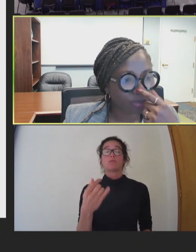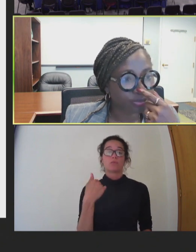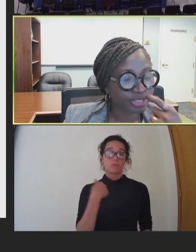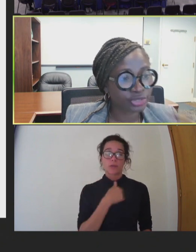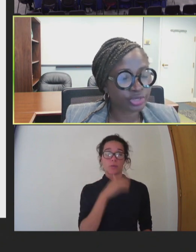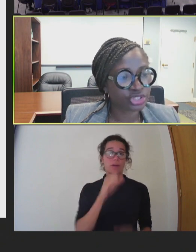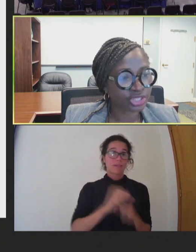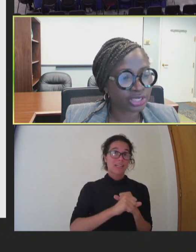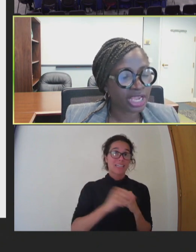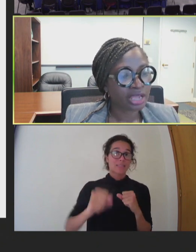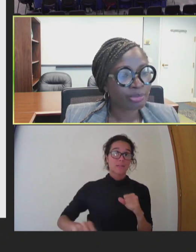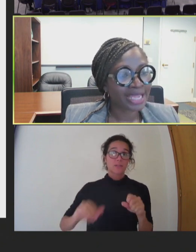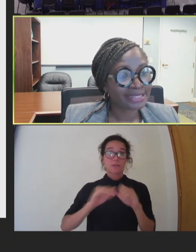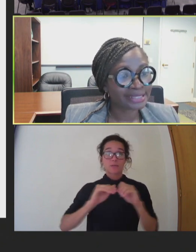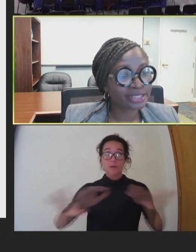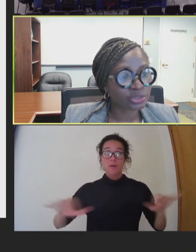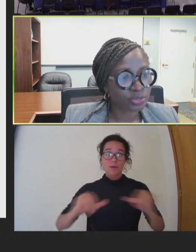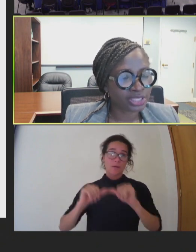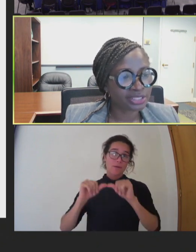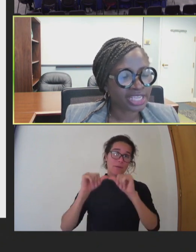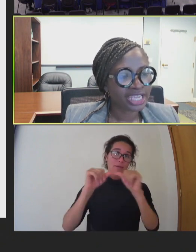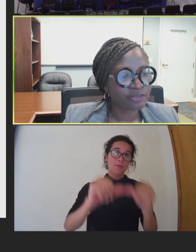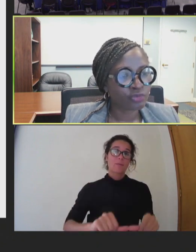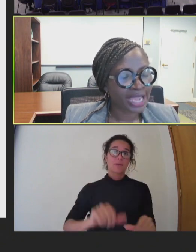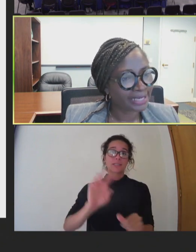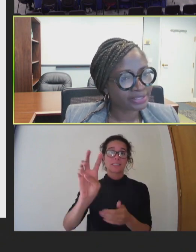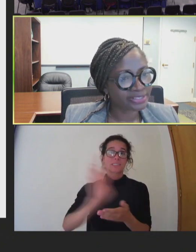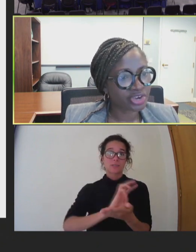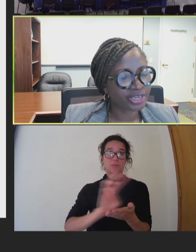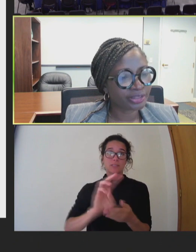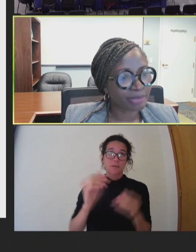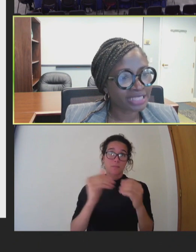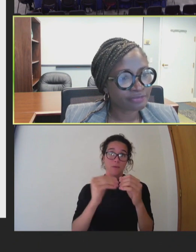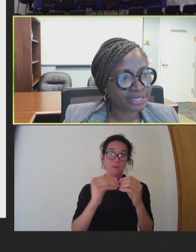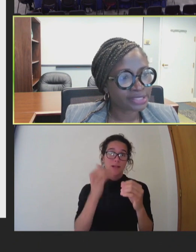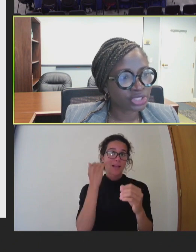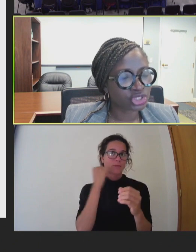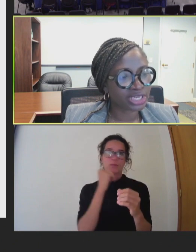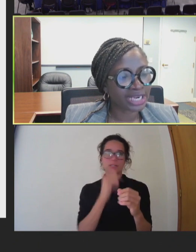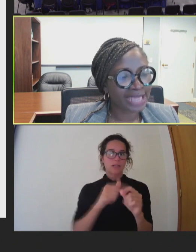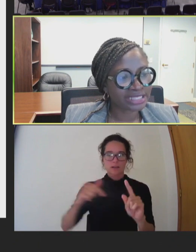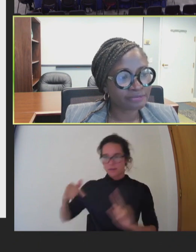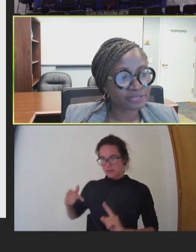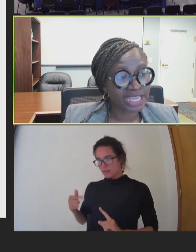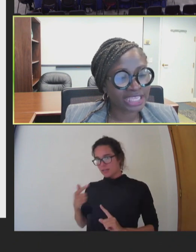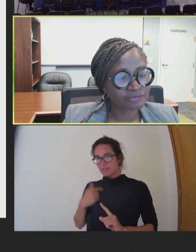outbreak duration by six weeks, if we hadn't started the mass vaccination and active case